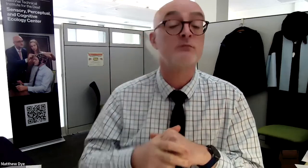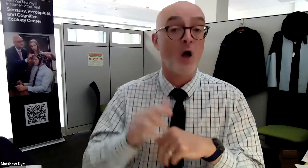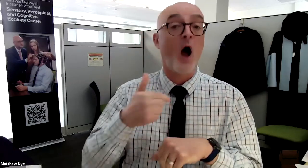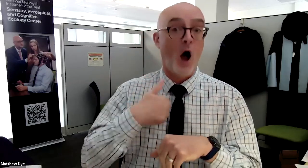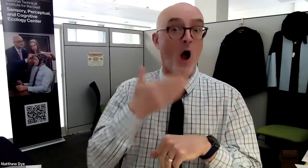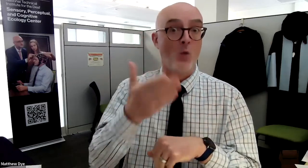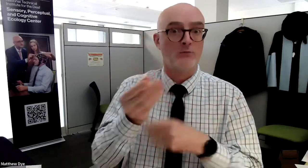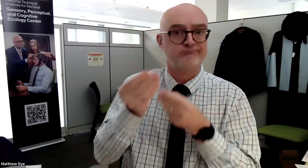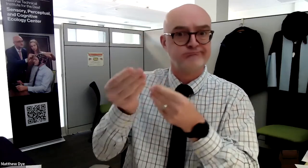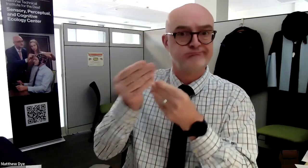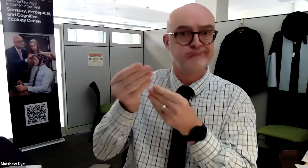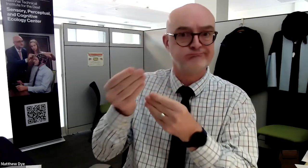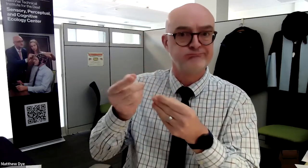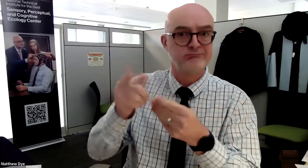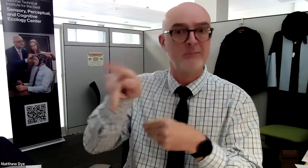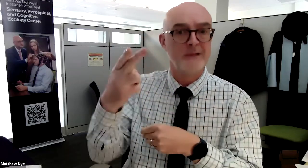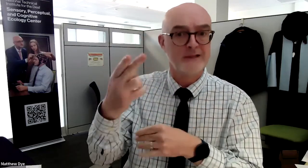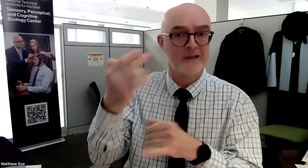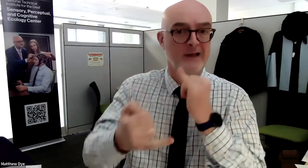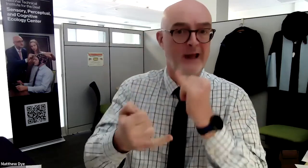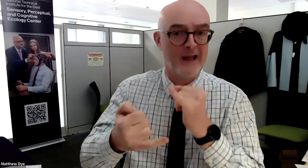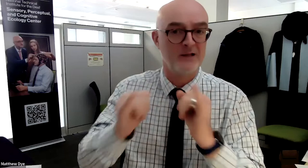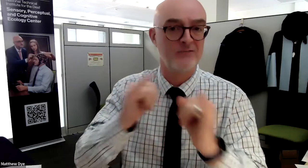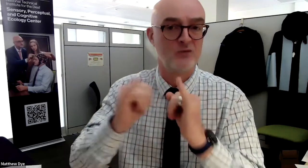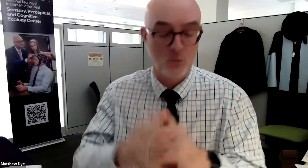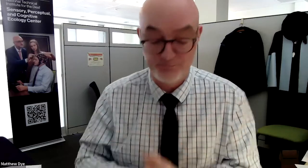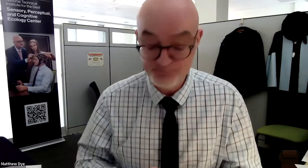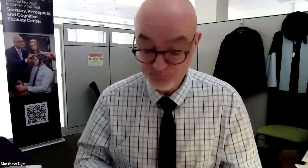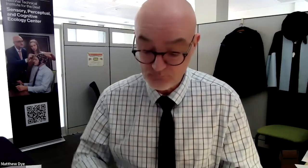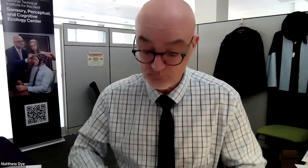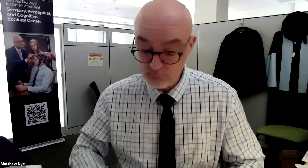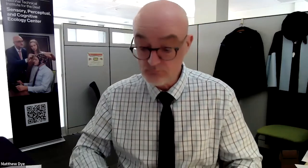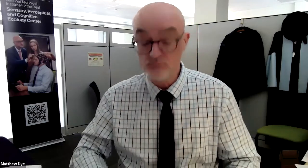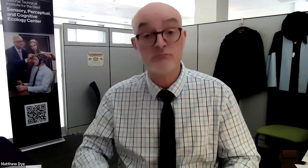and she will ask questions of Dr. Hauser at the end of the interview.